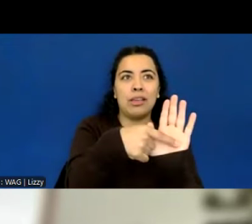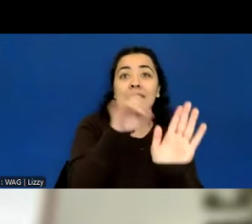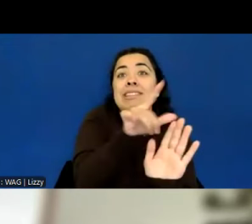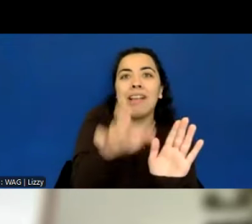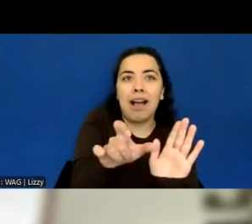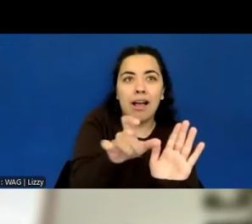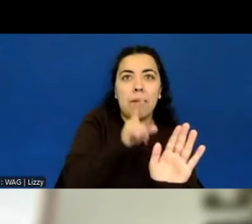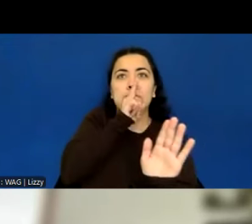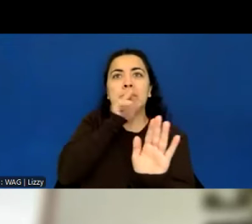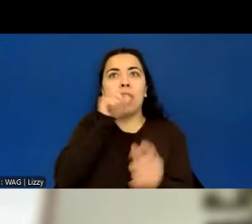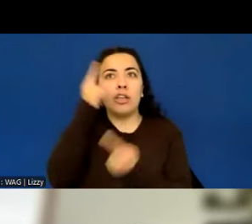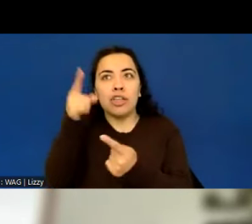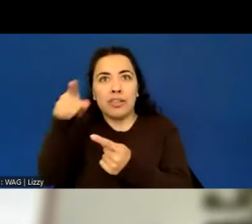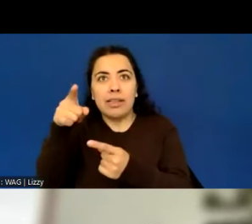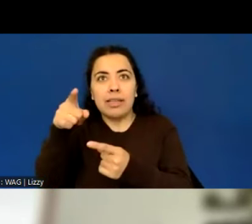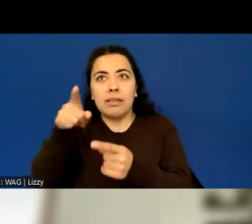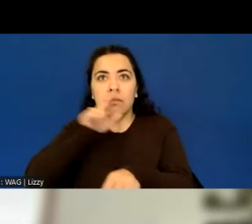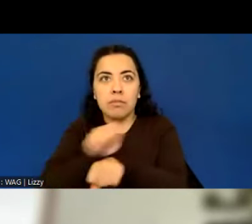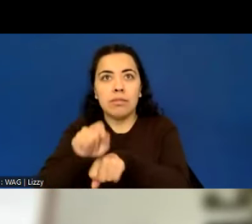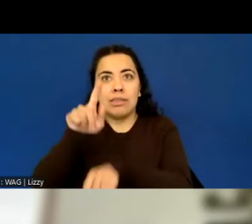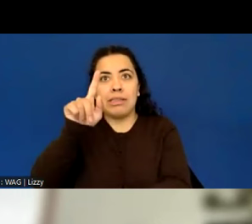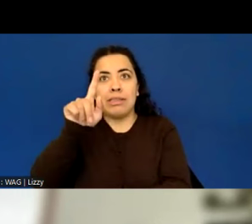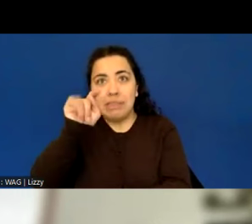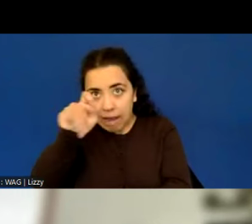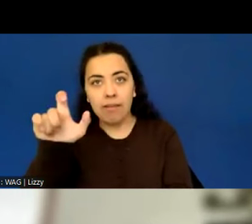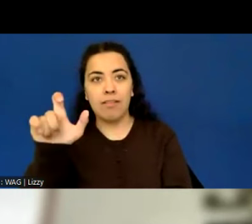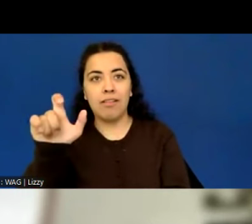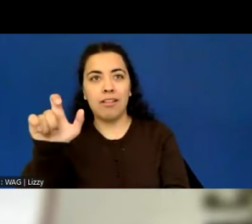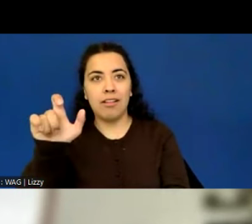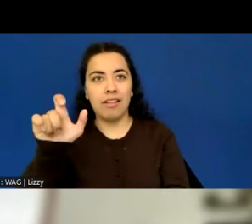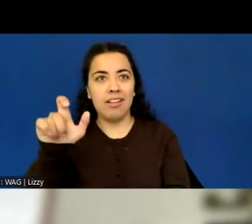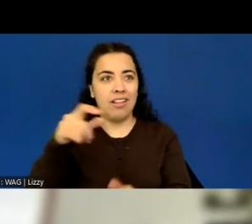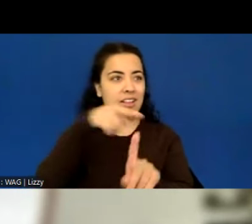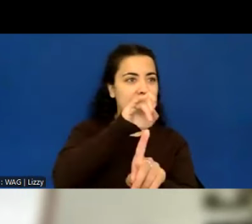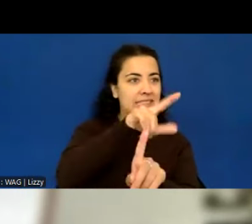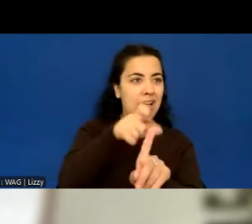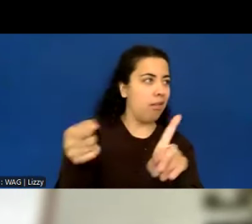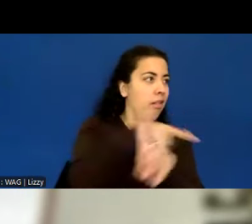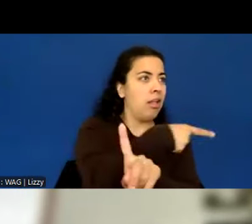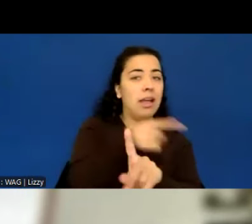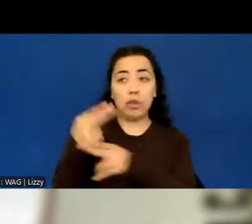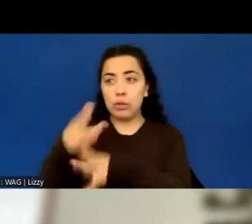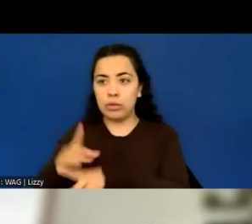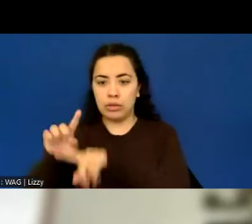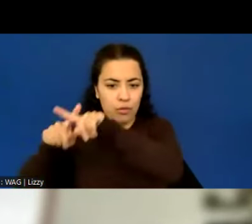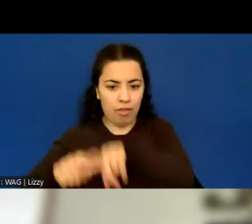considering the impact on the final user that maybe relies on that structural information.